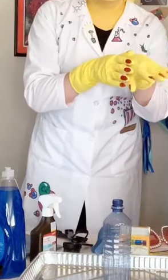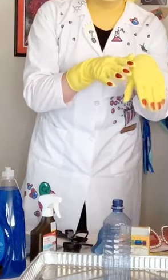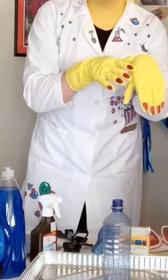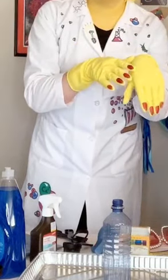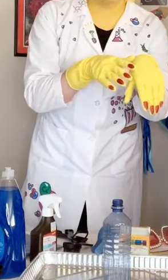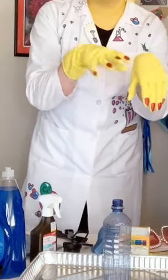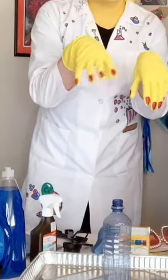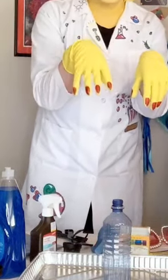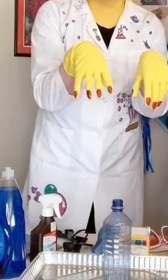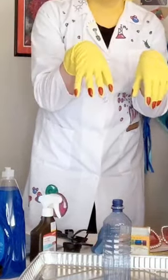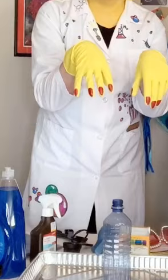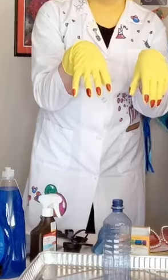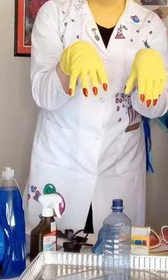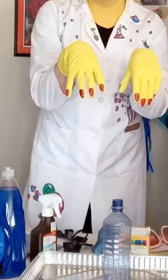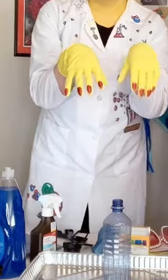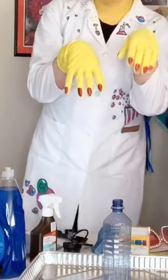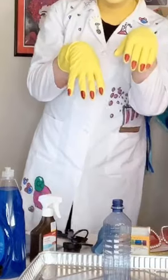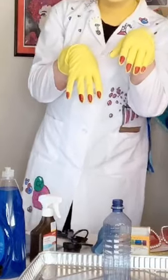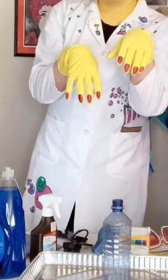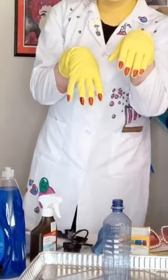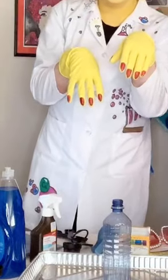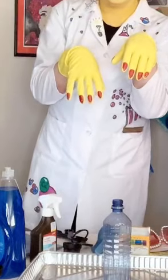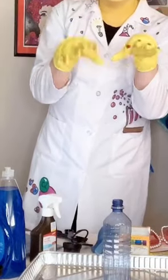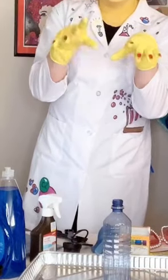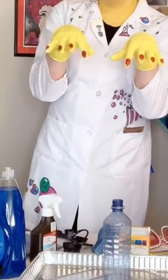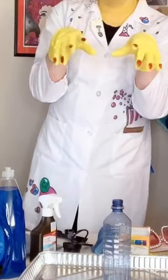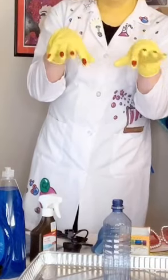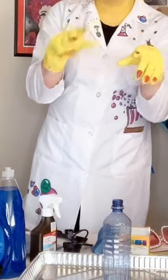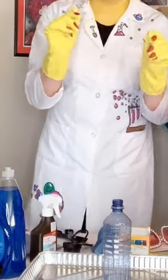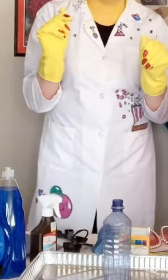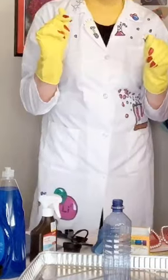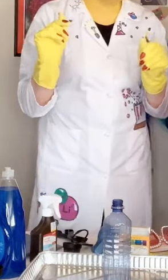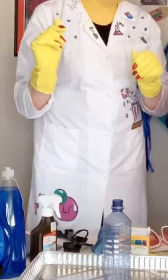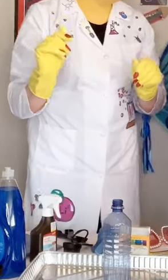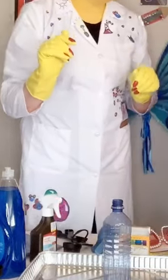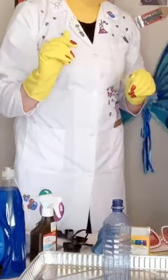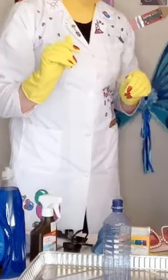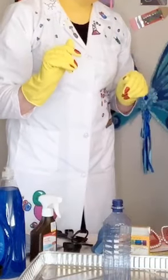I have my fabulous, gorgeous, stunning gloves right here. BARB: And I have just nice